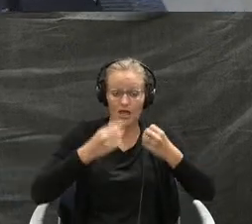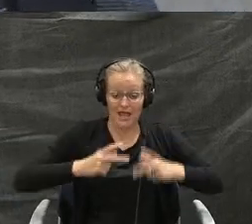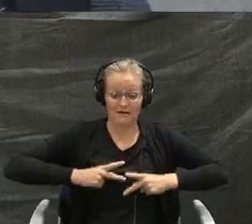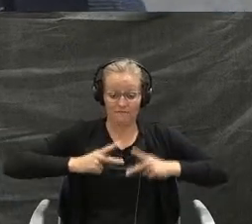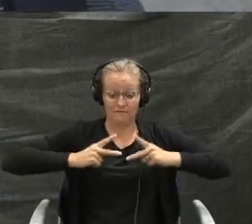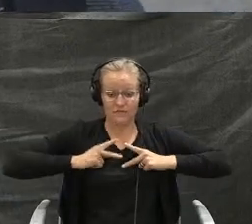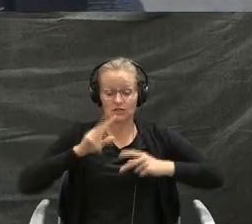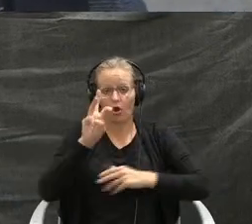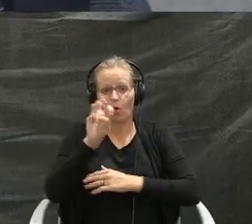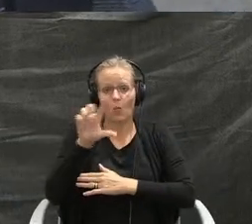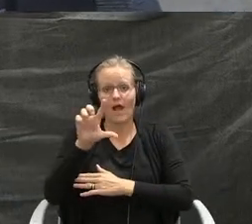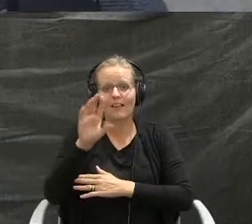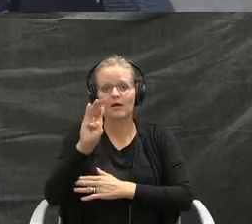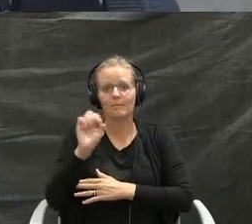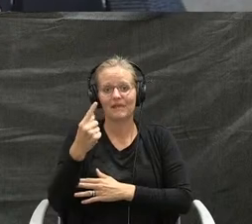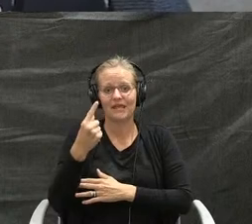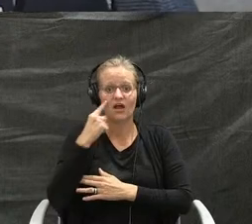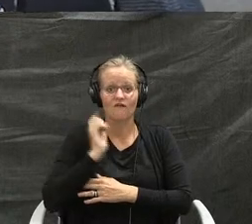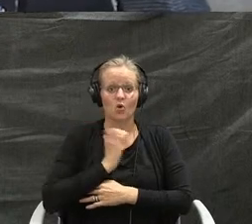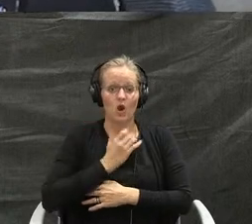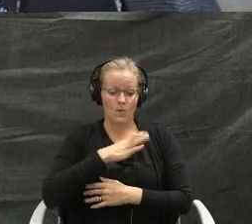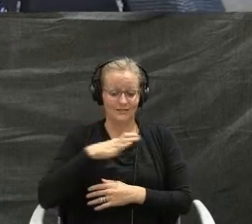and staff during this unprecedented time in our history.